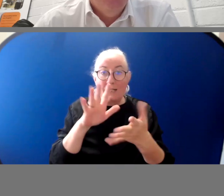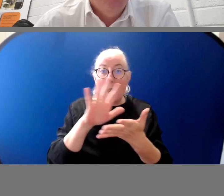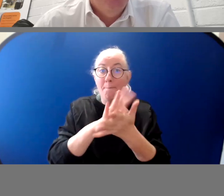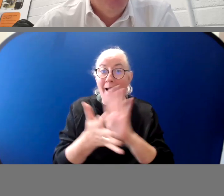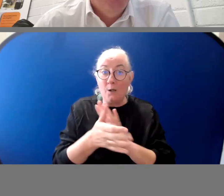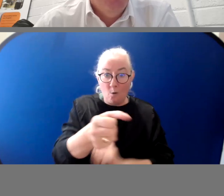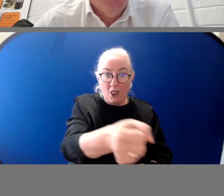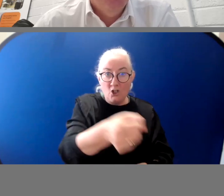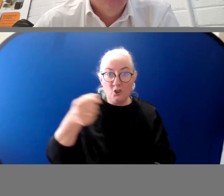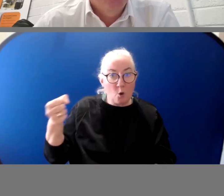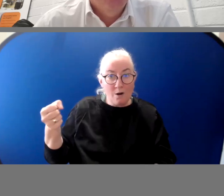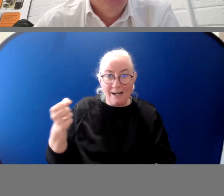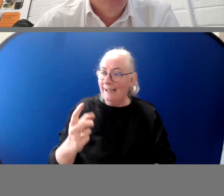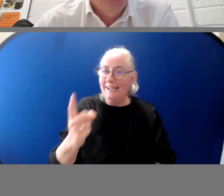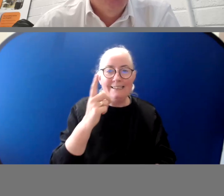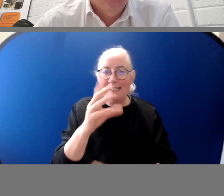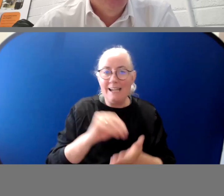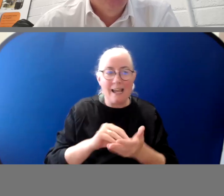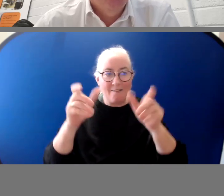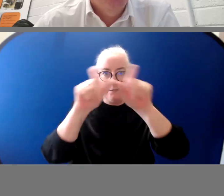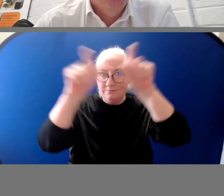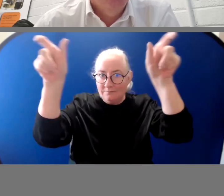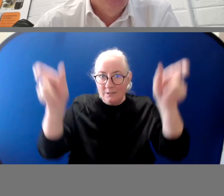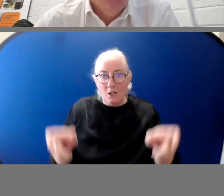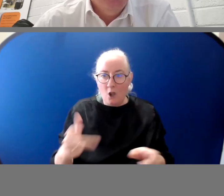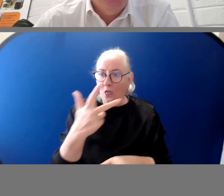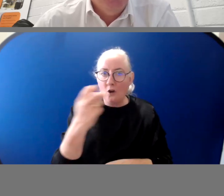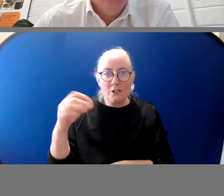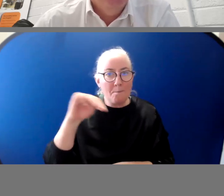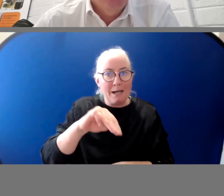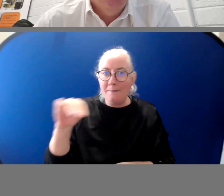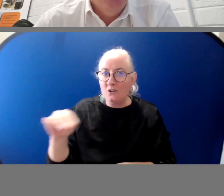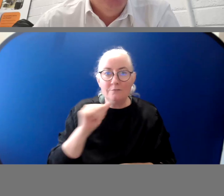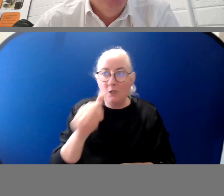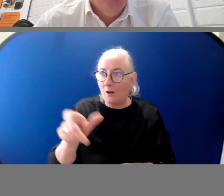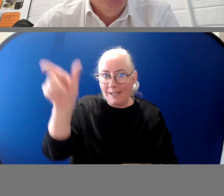and it didn't provide the Leading Edge of the 300 mm on the pull side so again might have been might